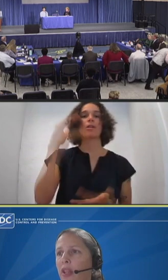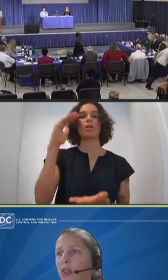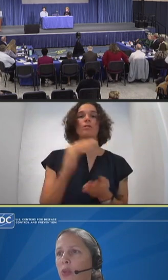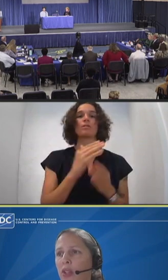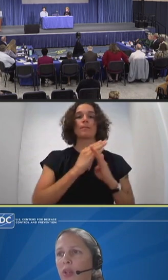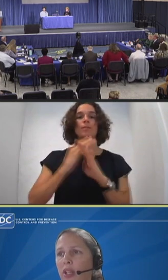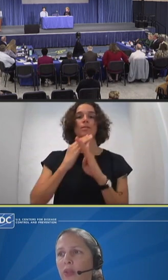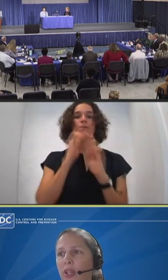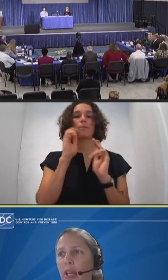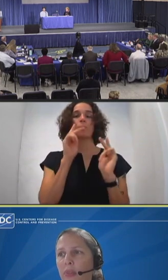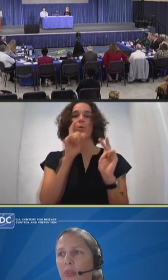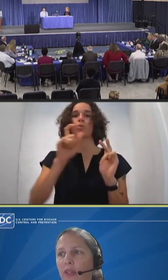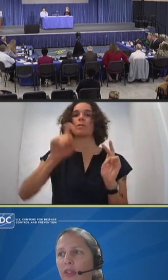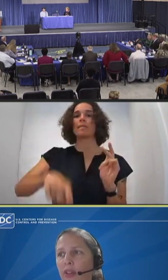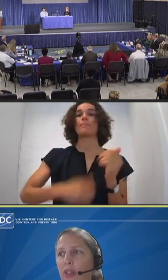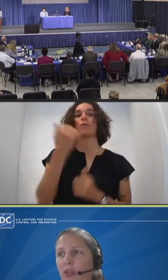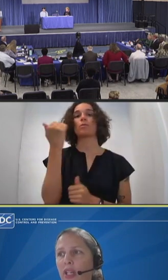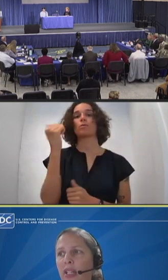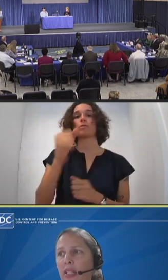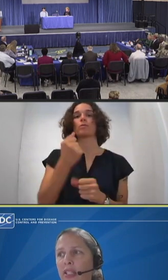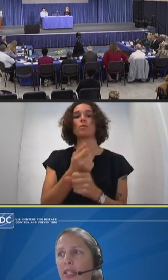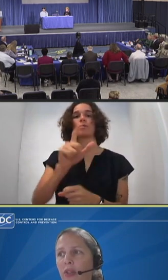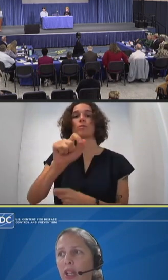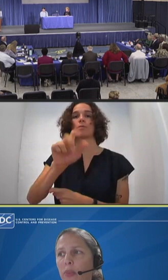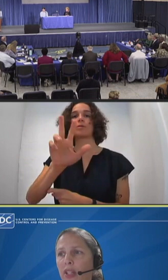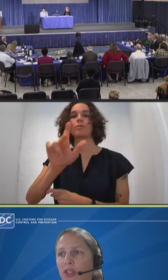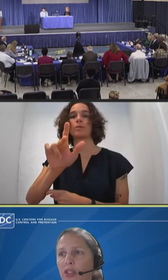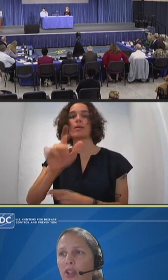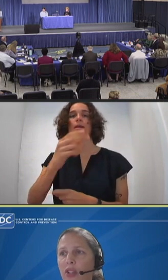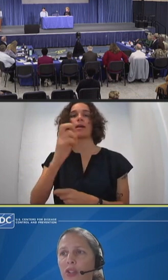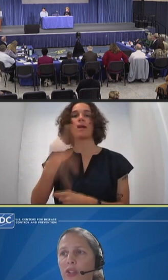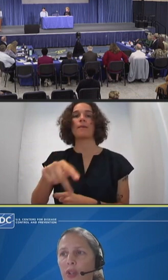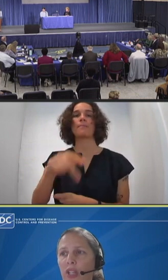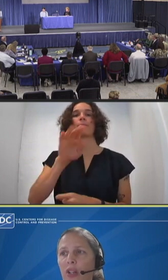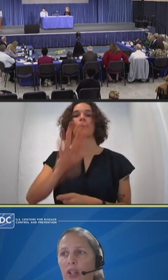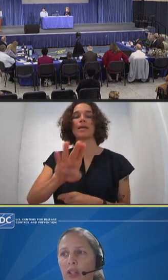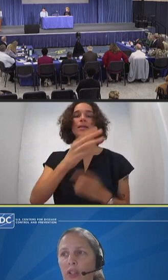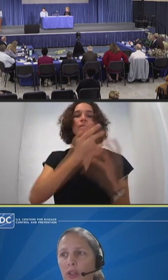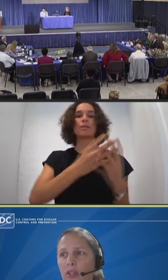The 2023 hep B virus screening and testing recommendations are to screen all adults,